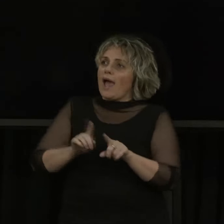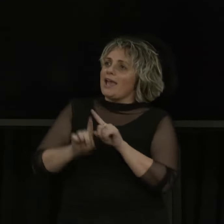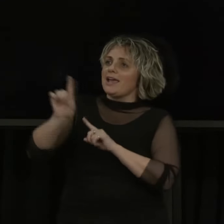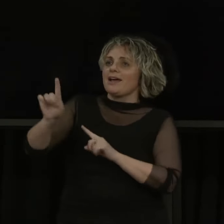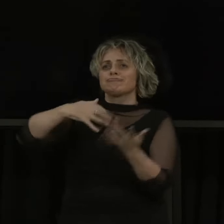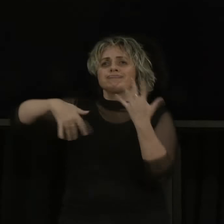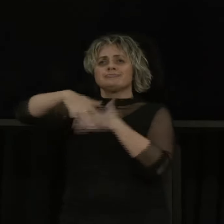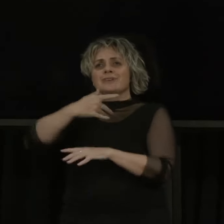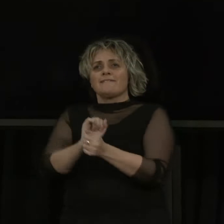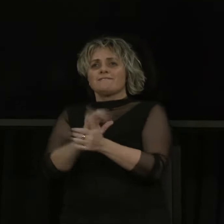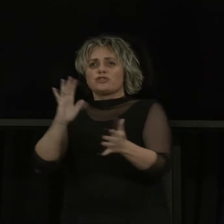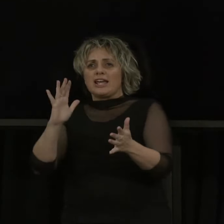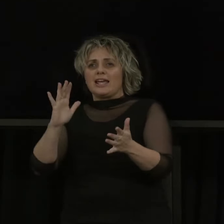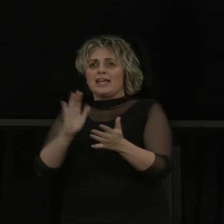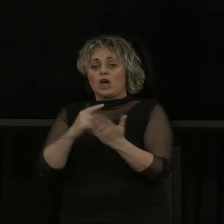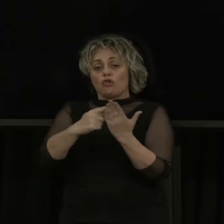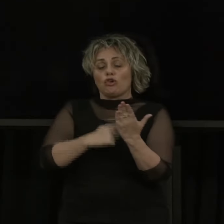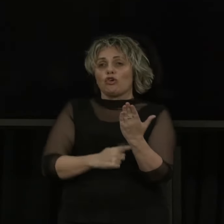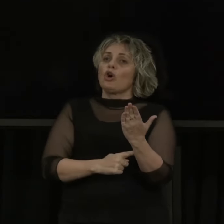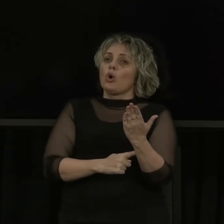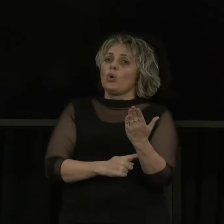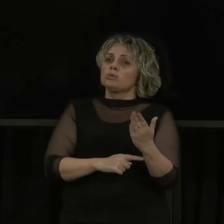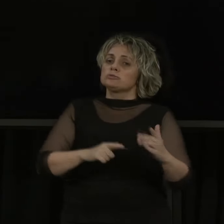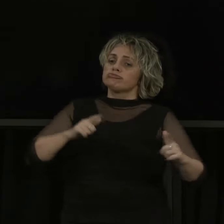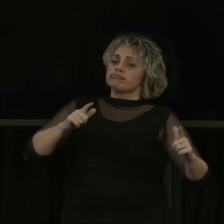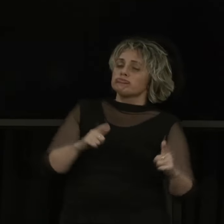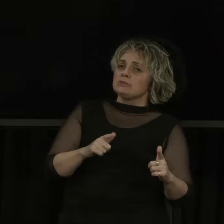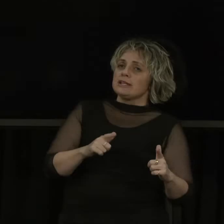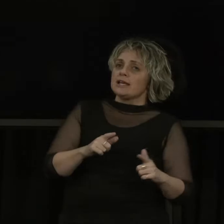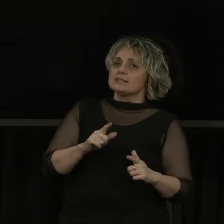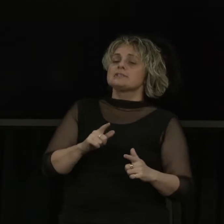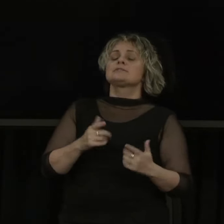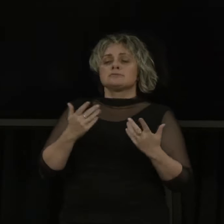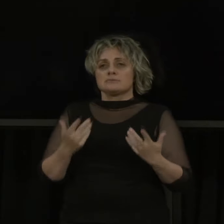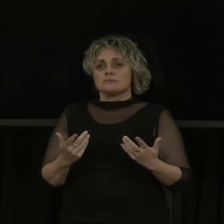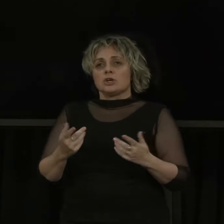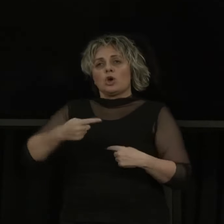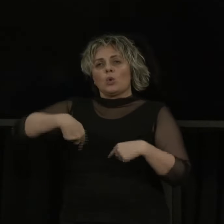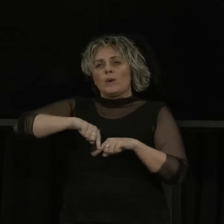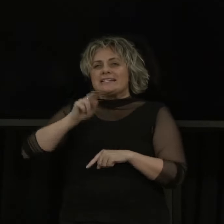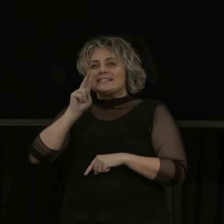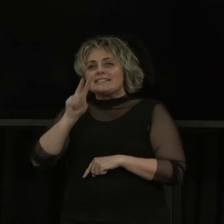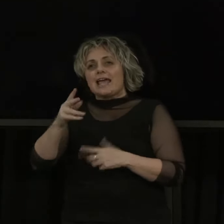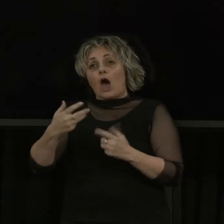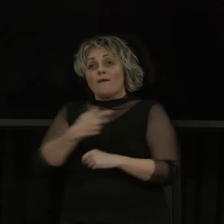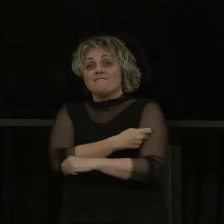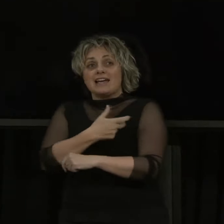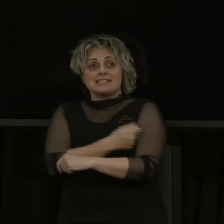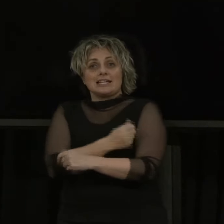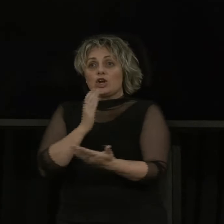the vaccine is a ticket to freedom. The most effective tool we have